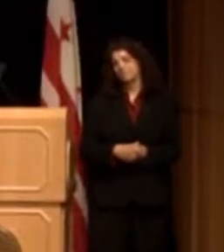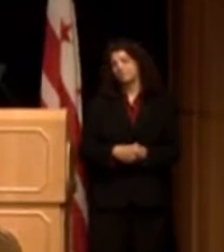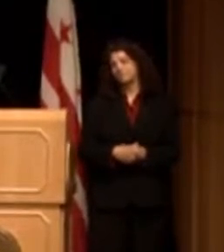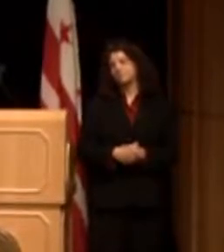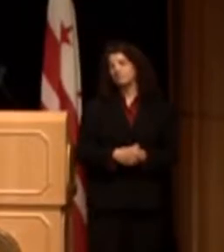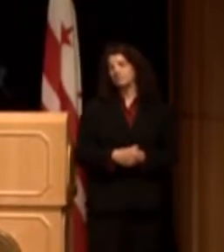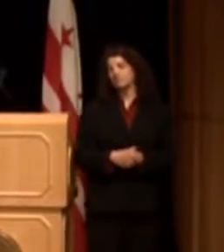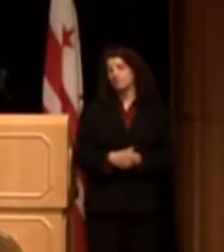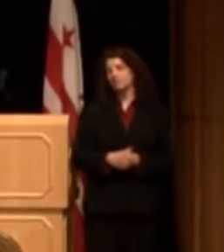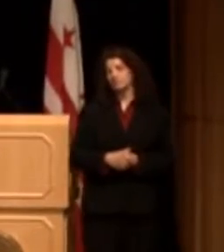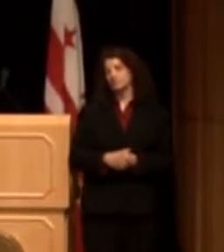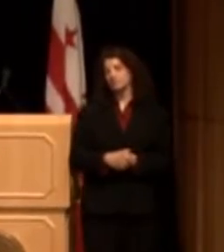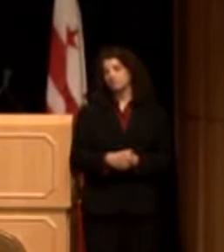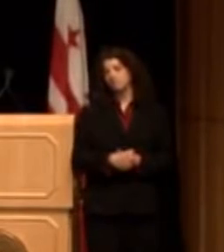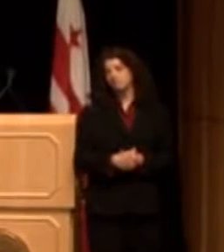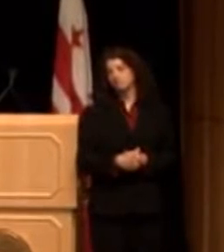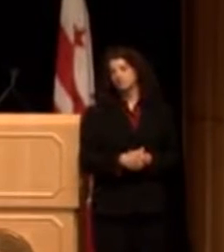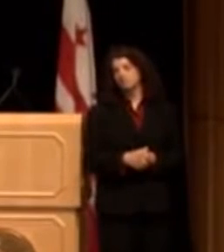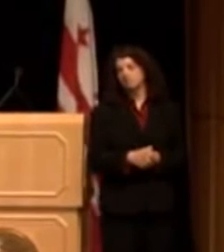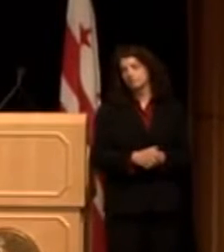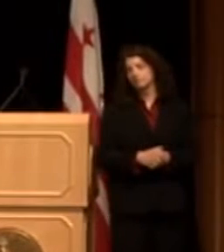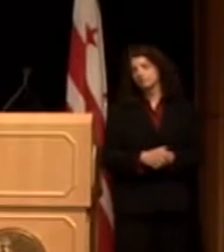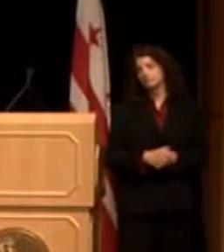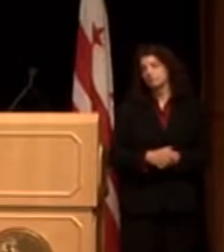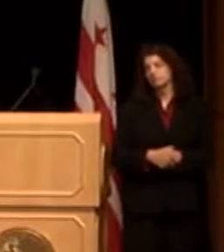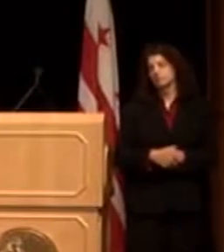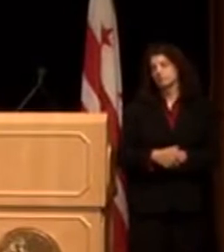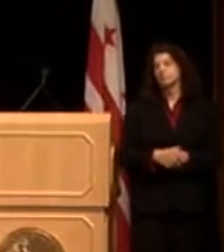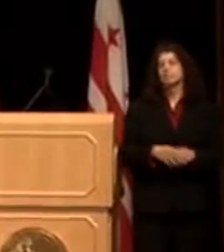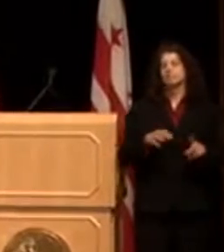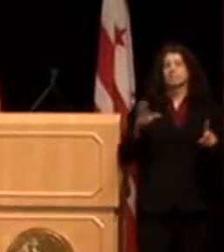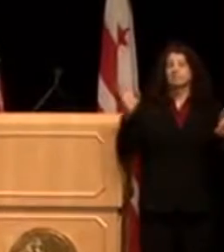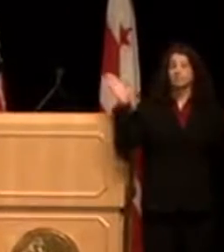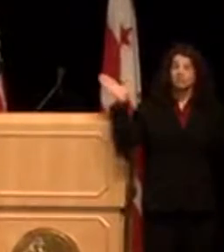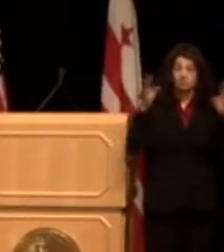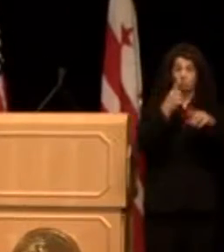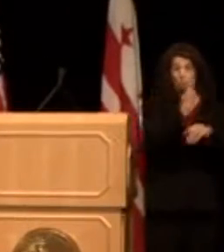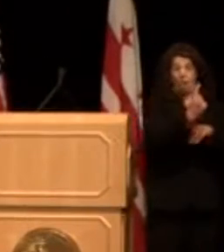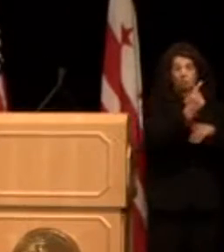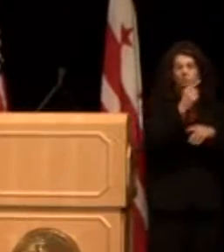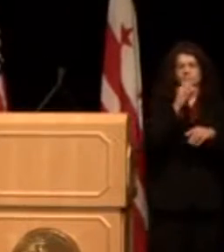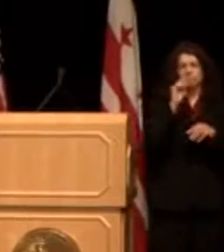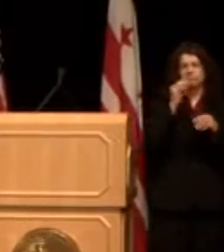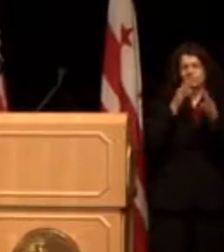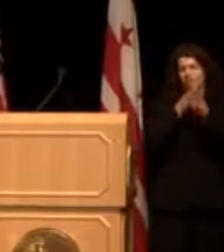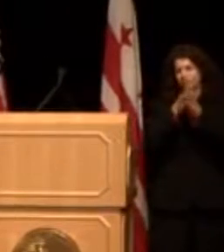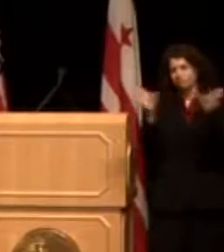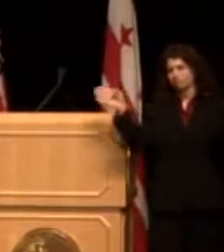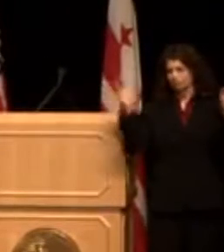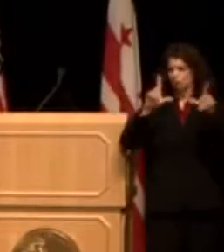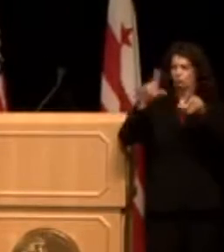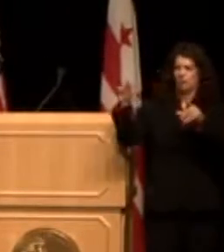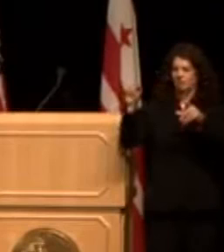TALKING ABOUT 20TH OR SO OPPORTUNITIES FROM THE DISTRICT'S PERSPECTIVE ABOUT WHAT YOU ALL DID OUT FRONT